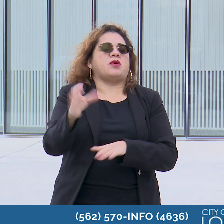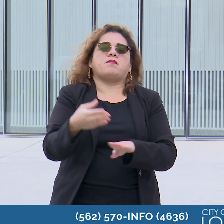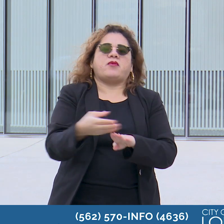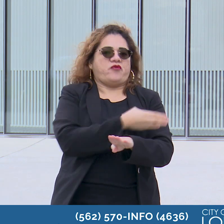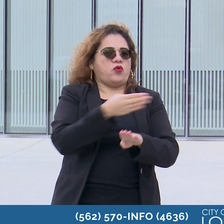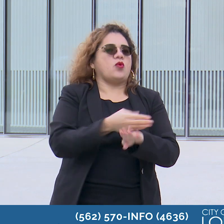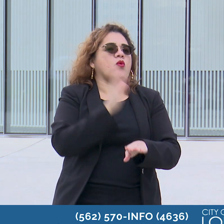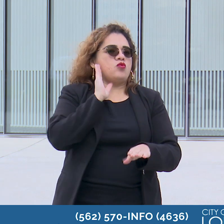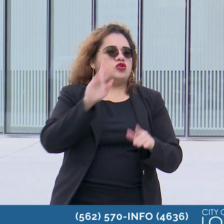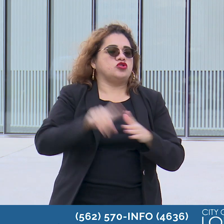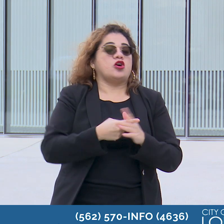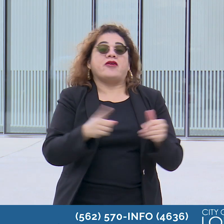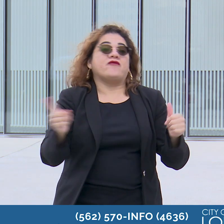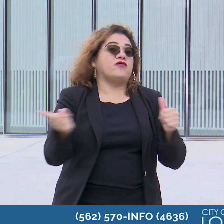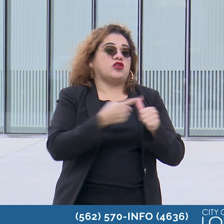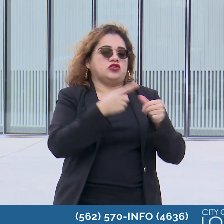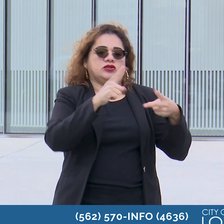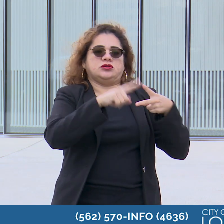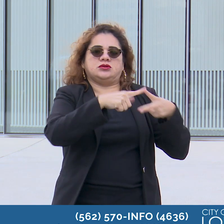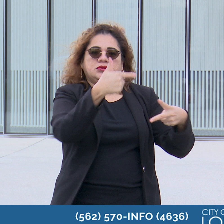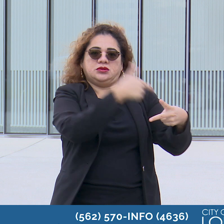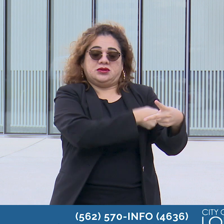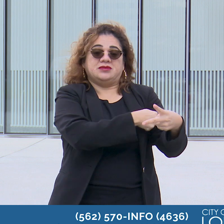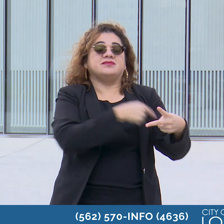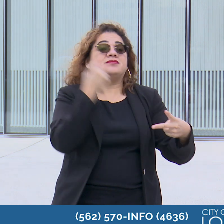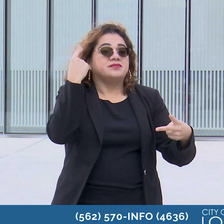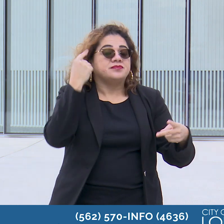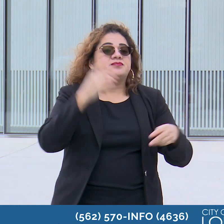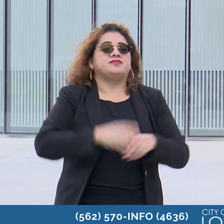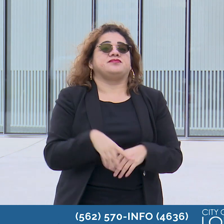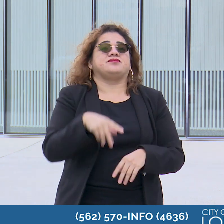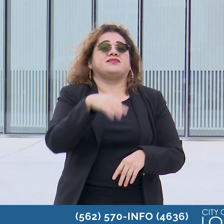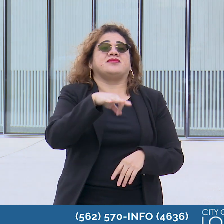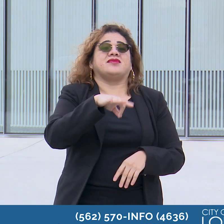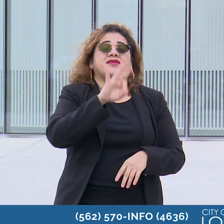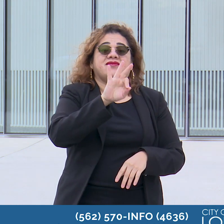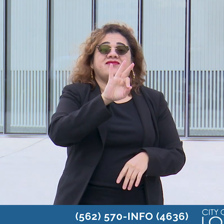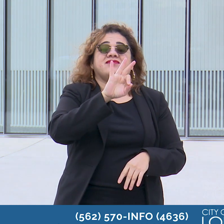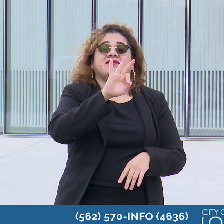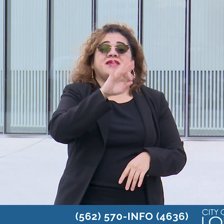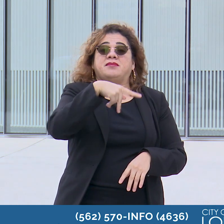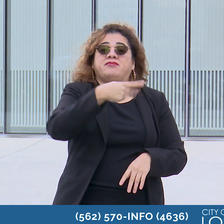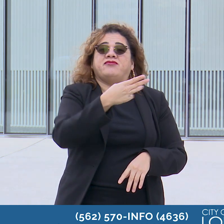In addition to the 3,900 initial doses of Pfizer vaccine that we're going to receive,